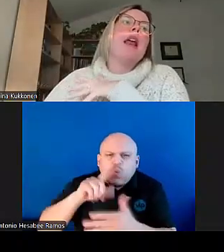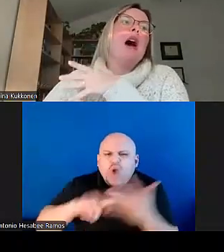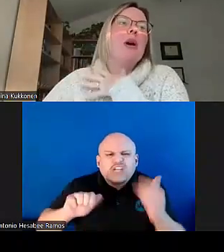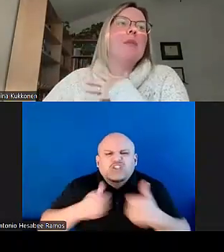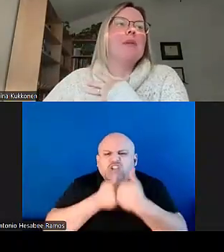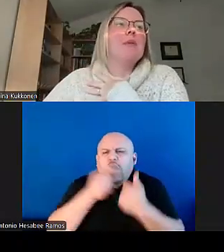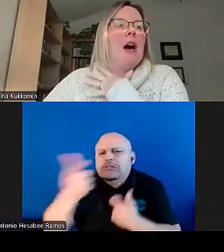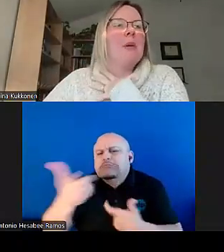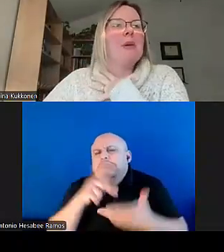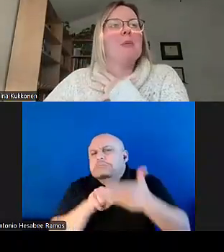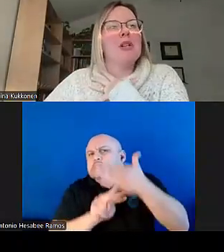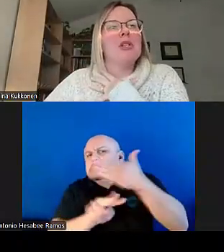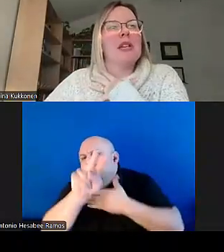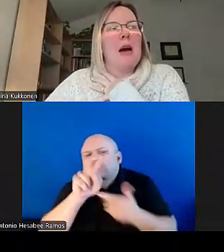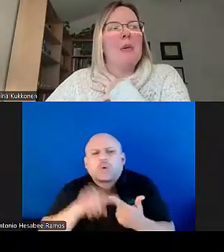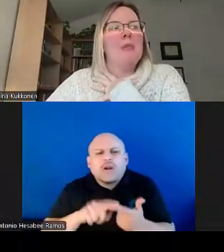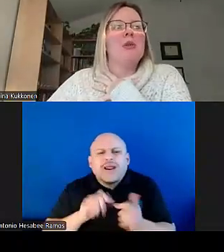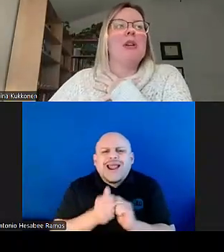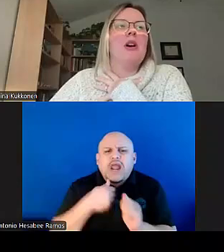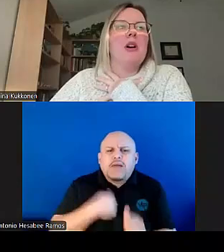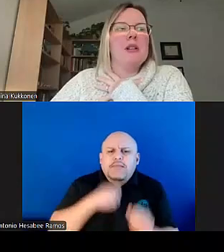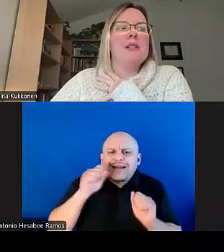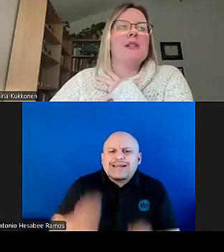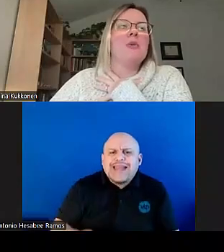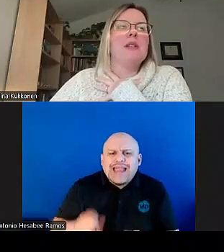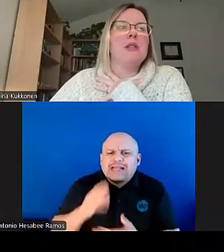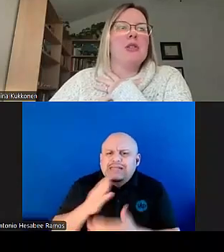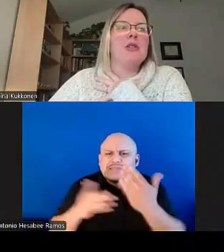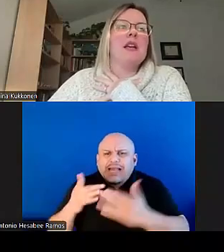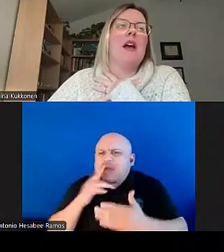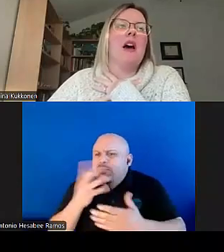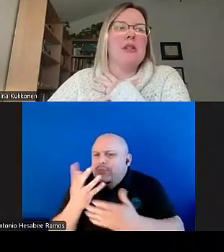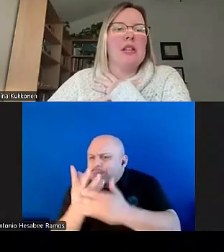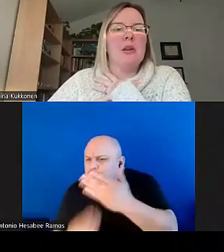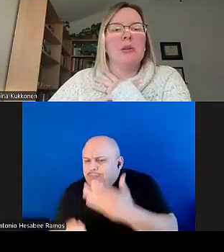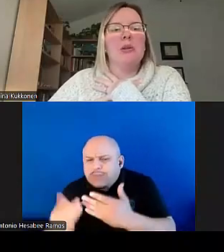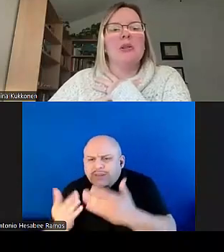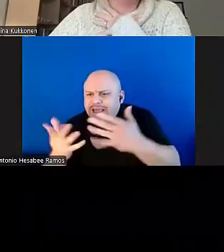And how might we bridge the gap between artists, researchers, and other stakeholders